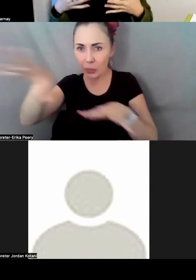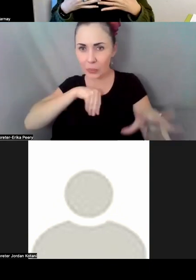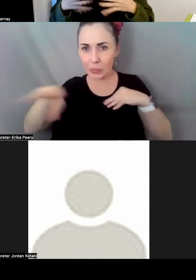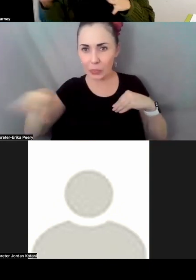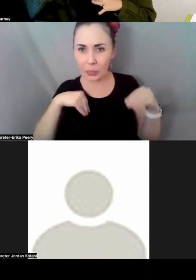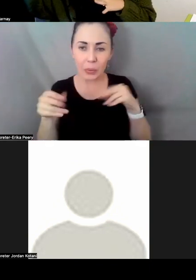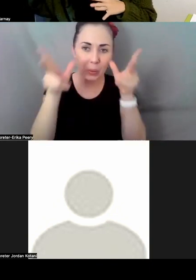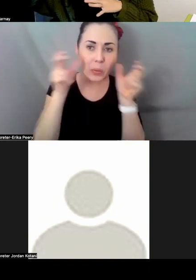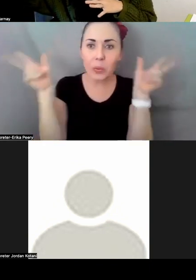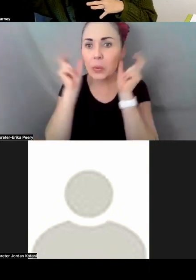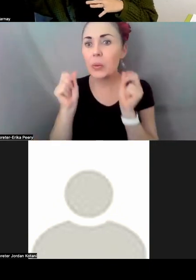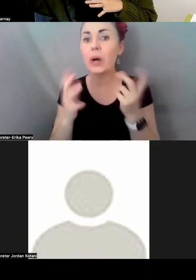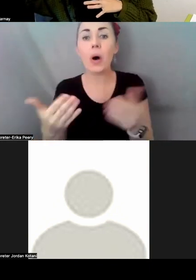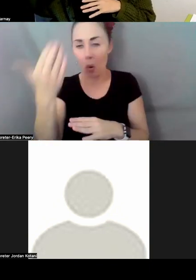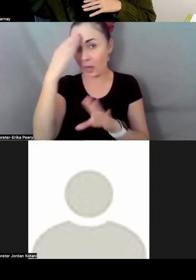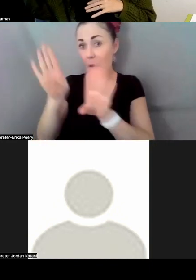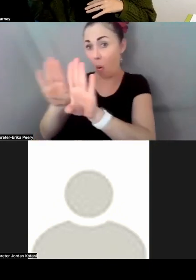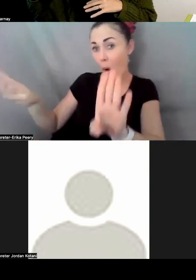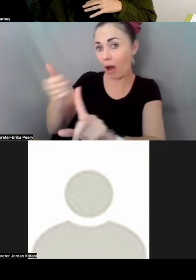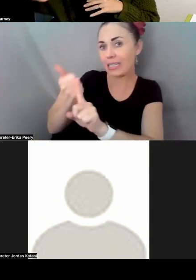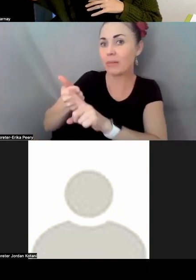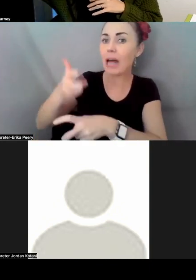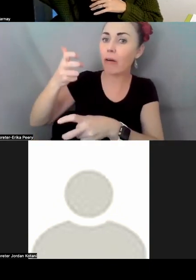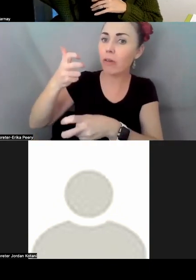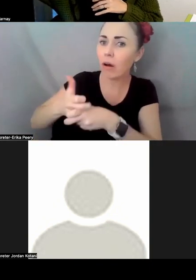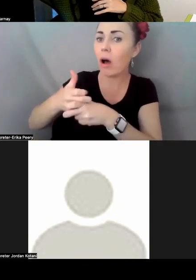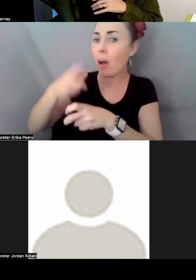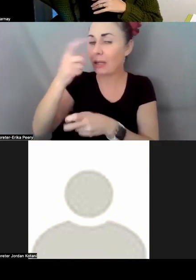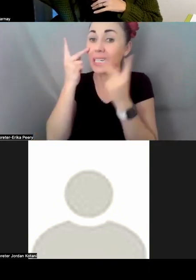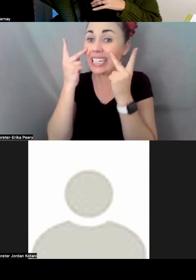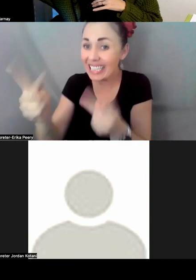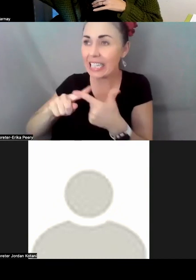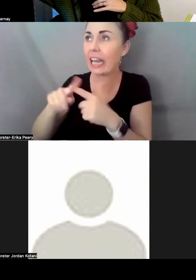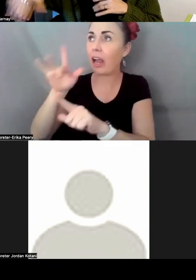We know that walls are solid because we can see them, because we can touch them and feel them,